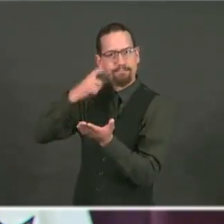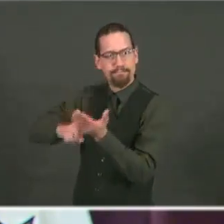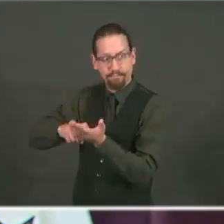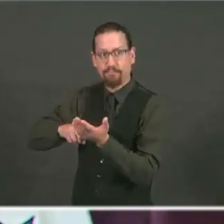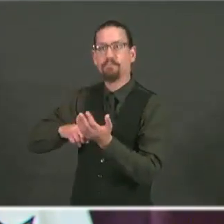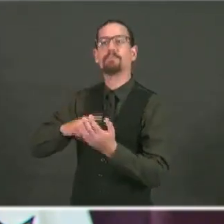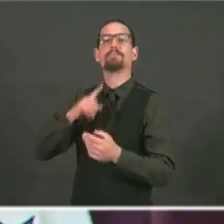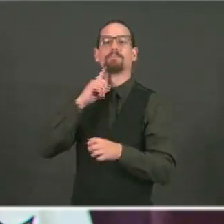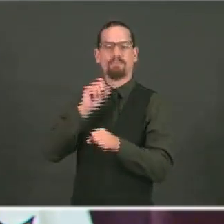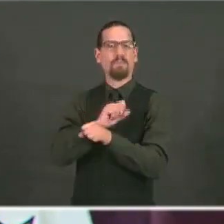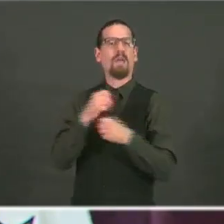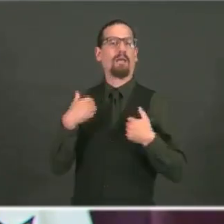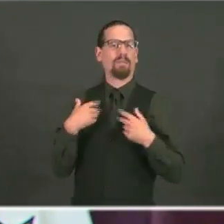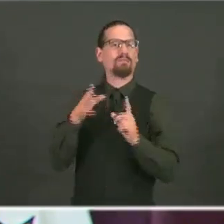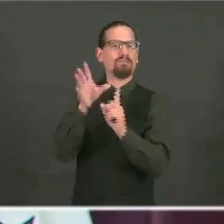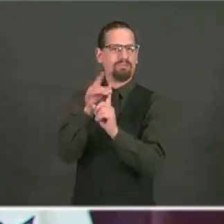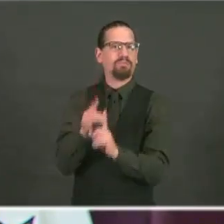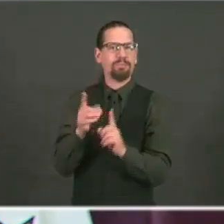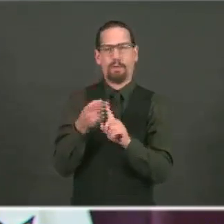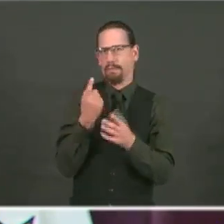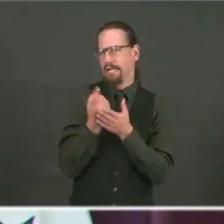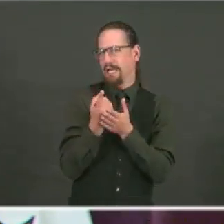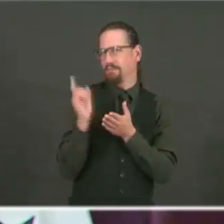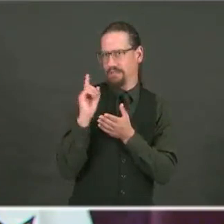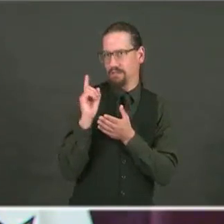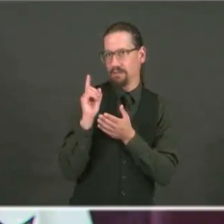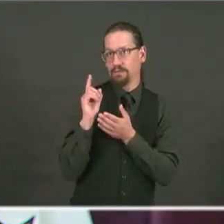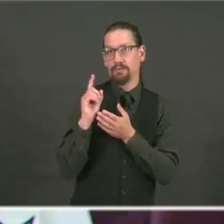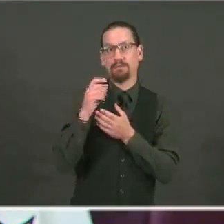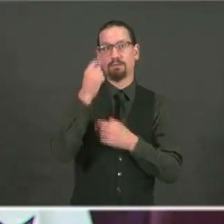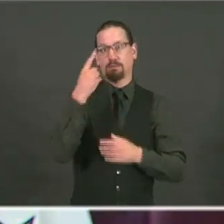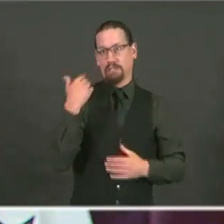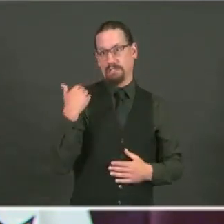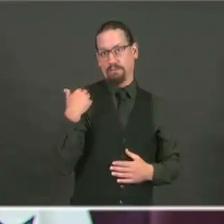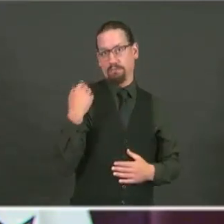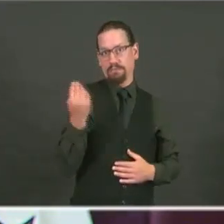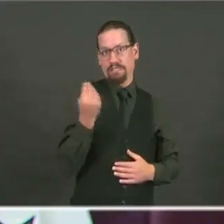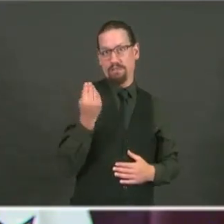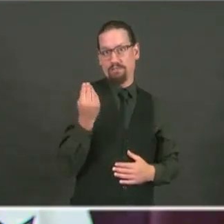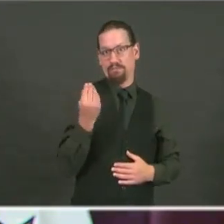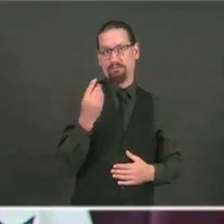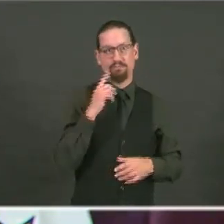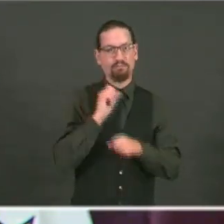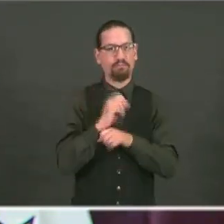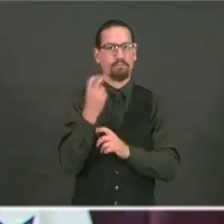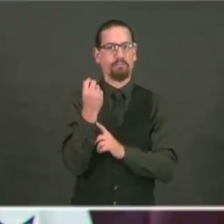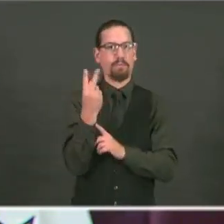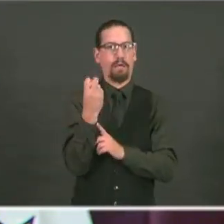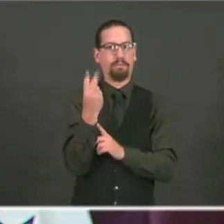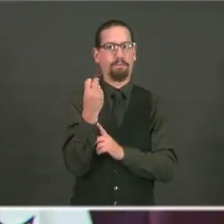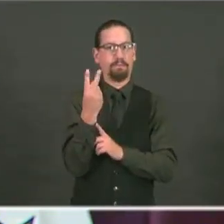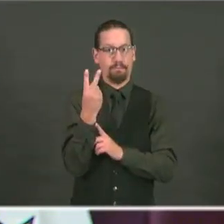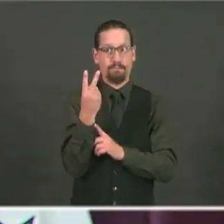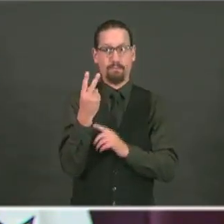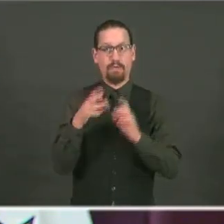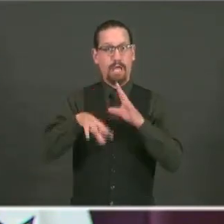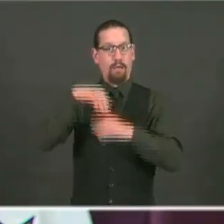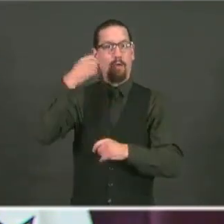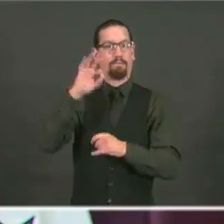EARLY LAST WEEK. LAST MONDAY WE IDENTIFIED A